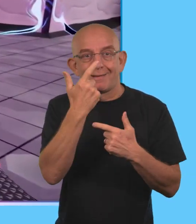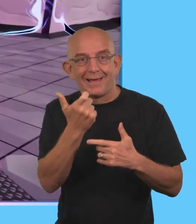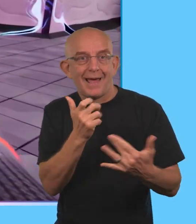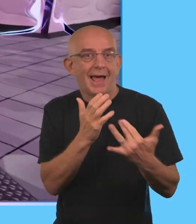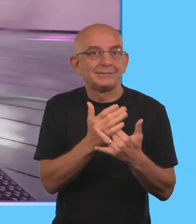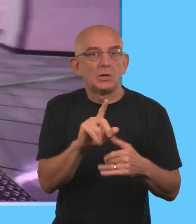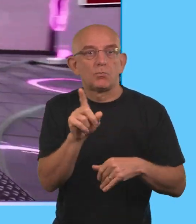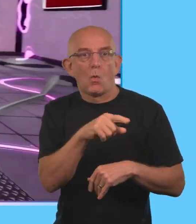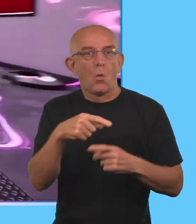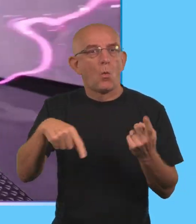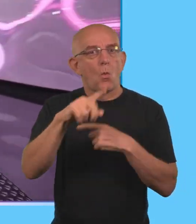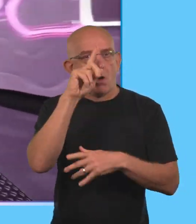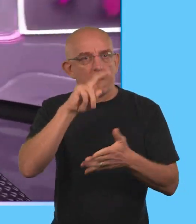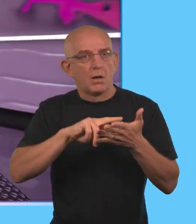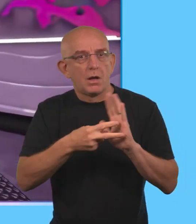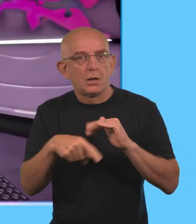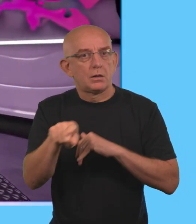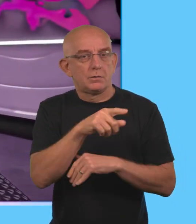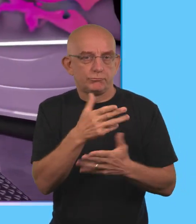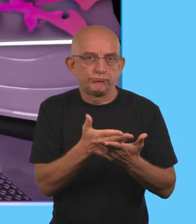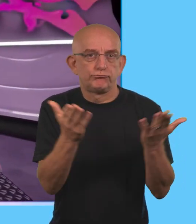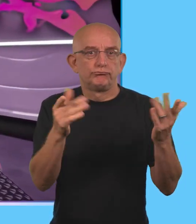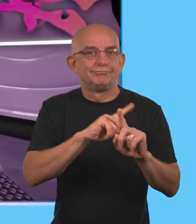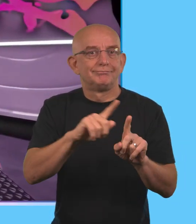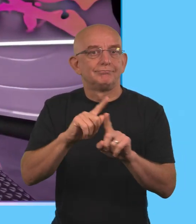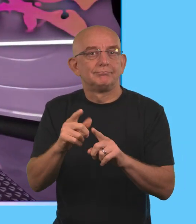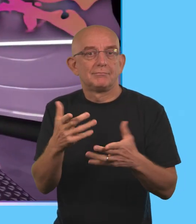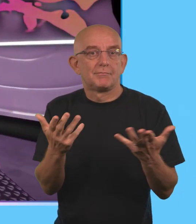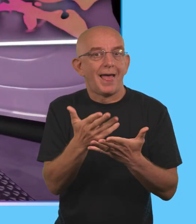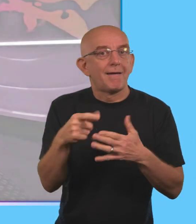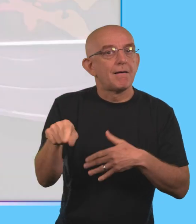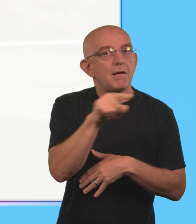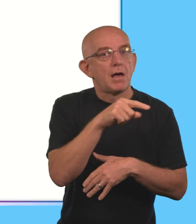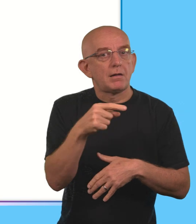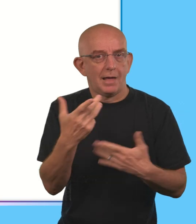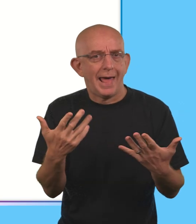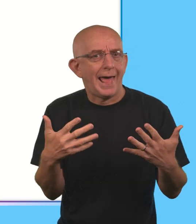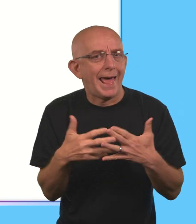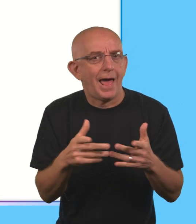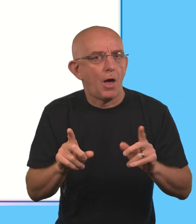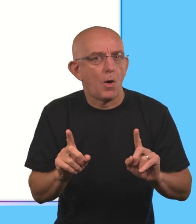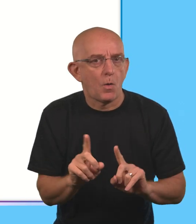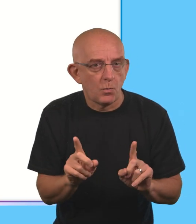feature designed to make Chromagun 2 playable for as many players as possible.